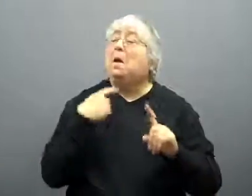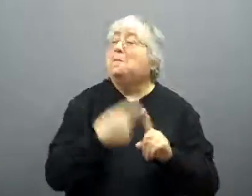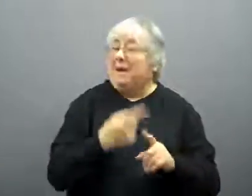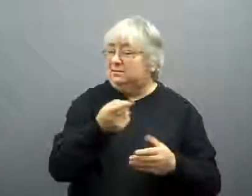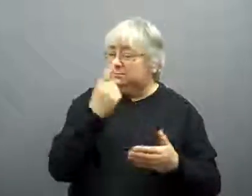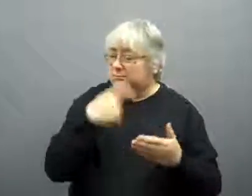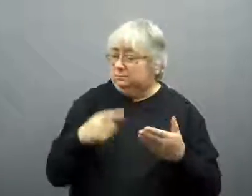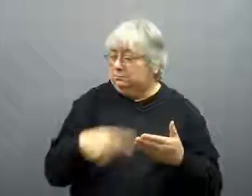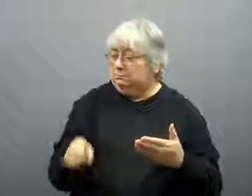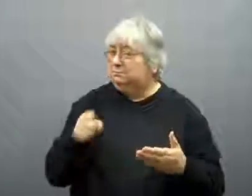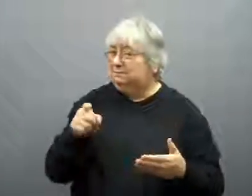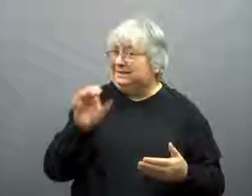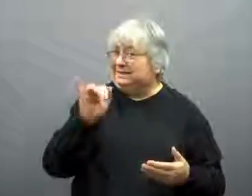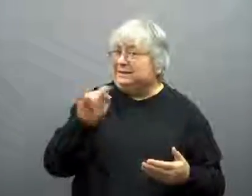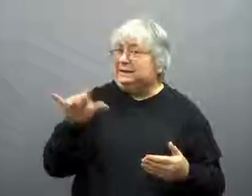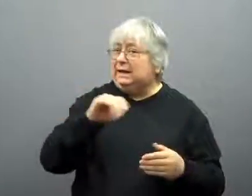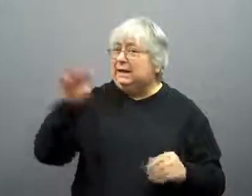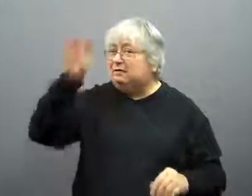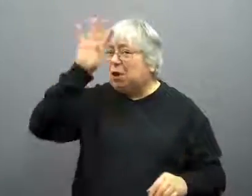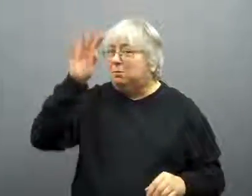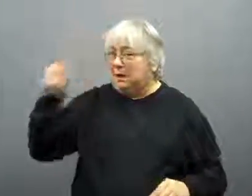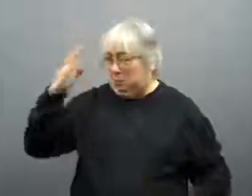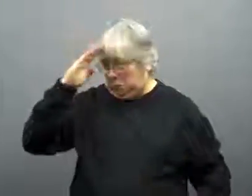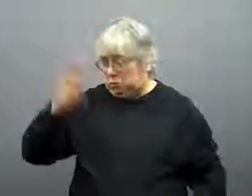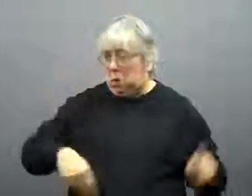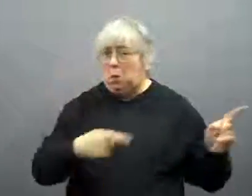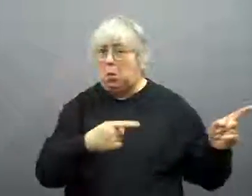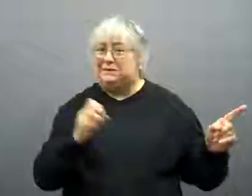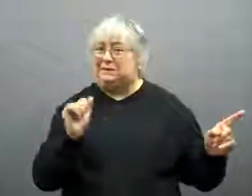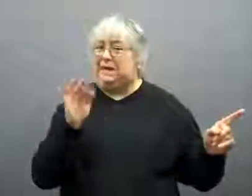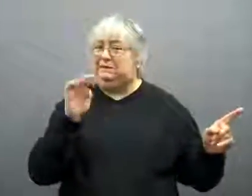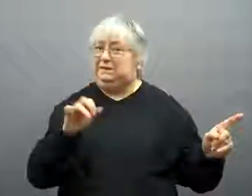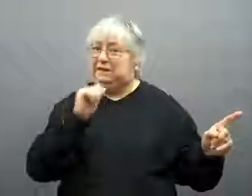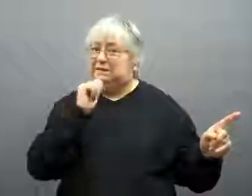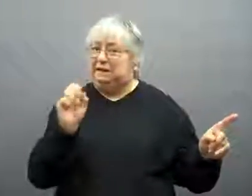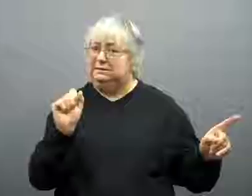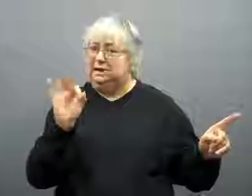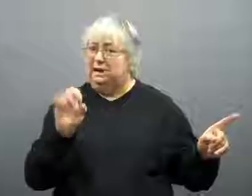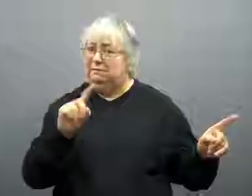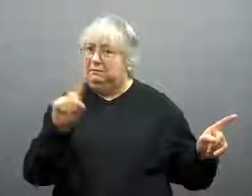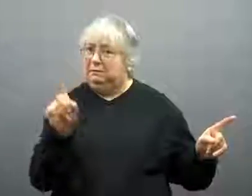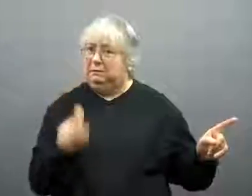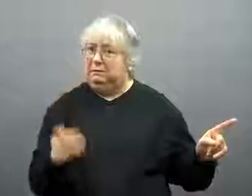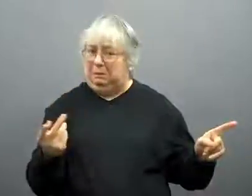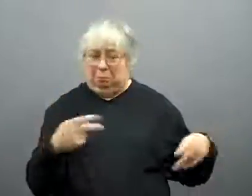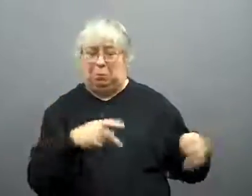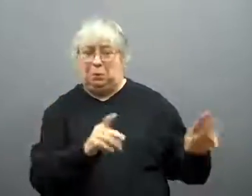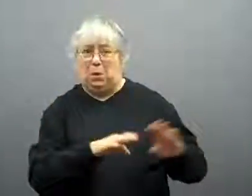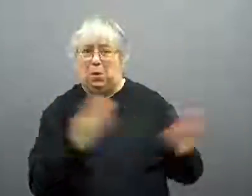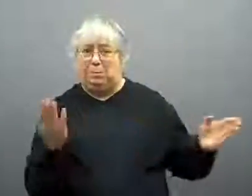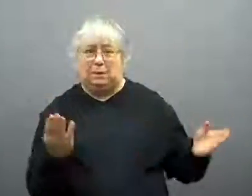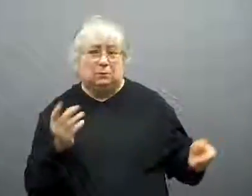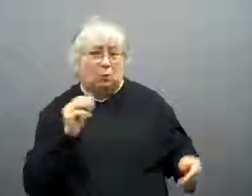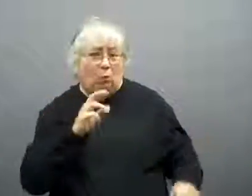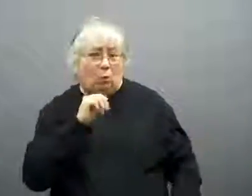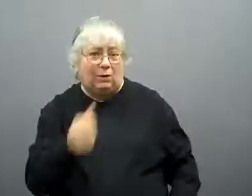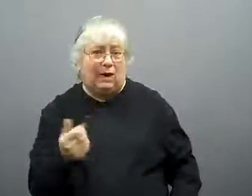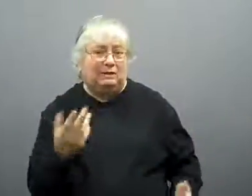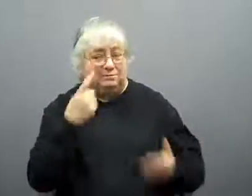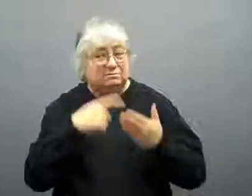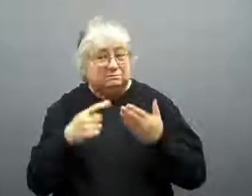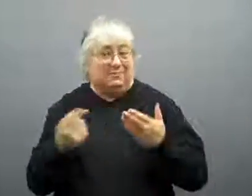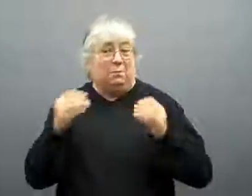The city and fire department are also being investigated